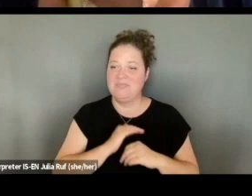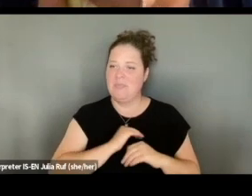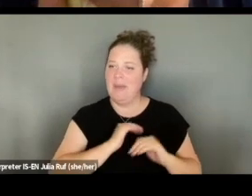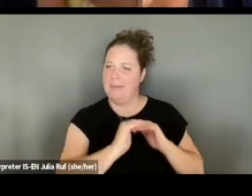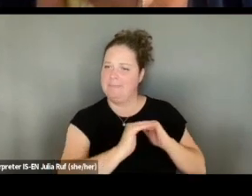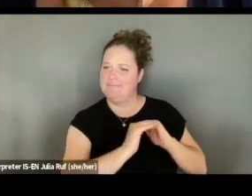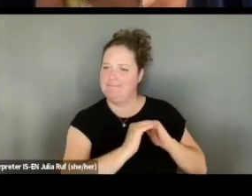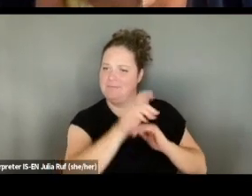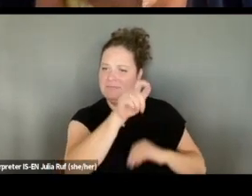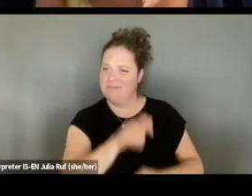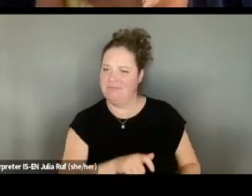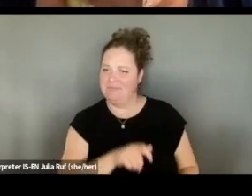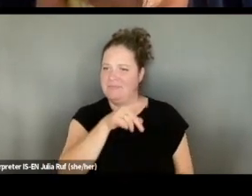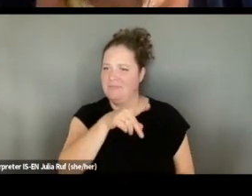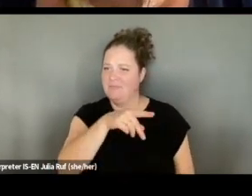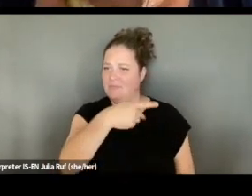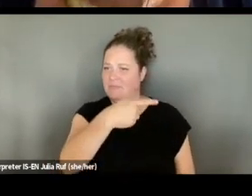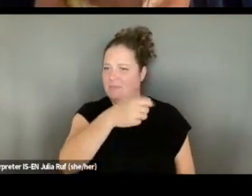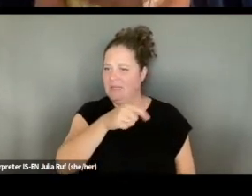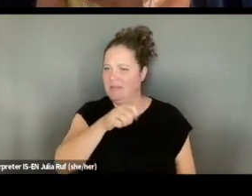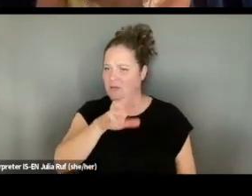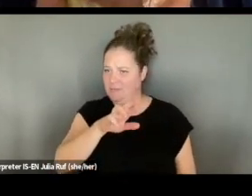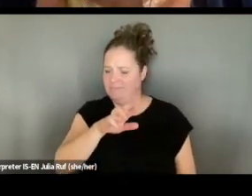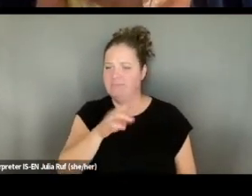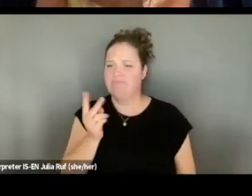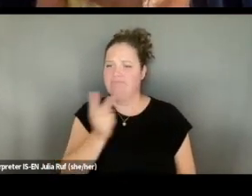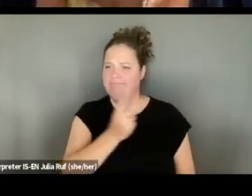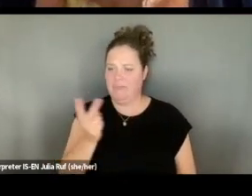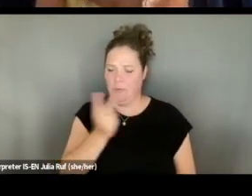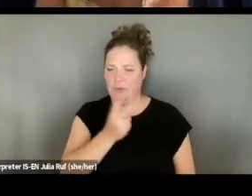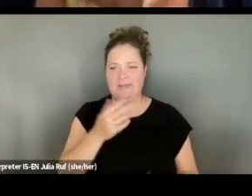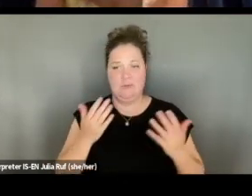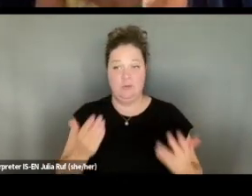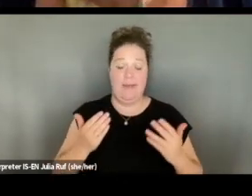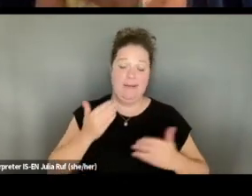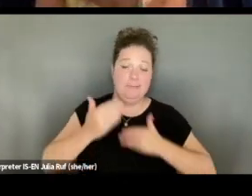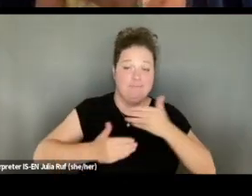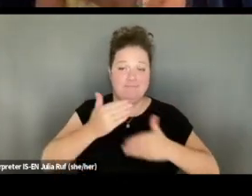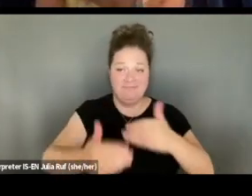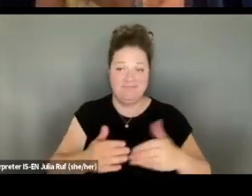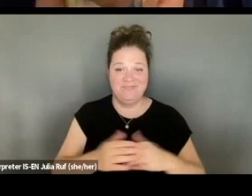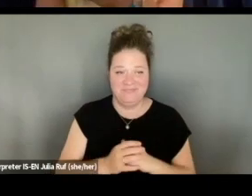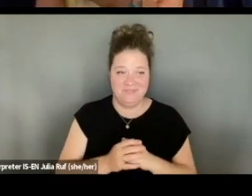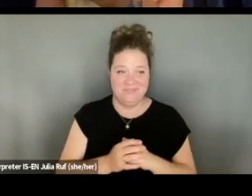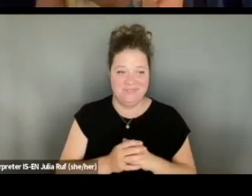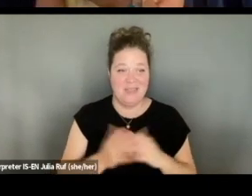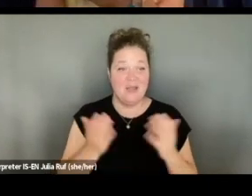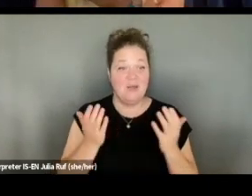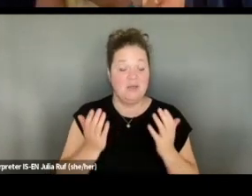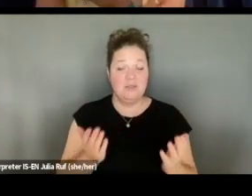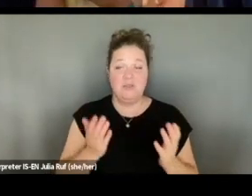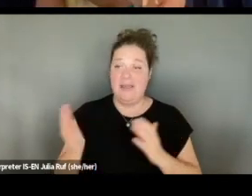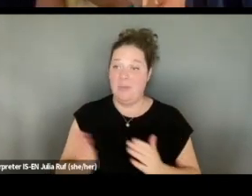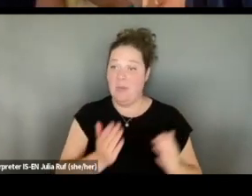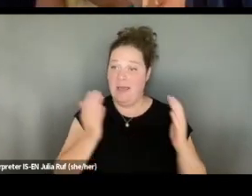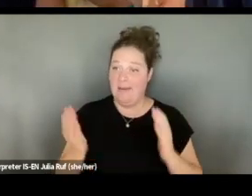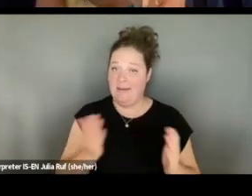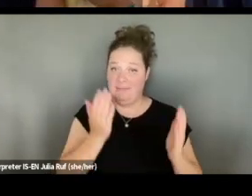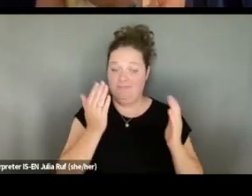for you and ask you loads of questions over these 1 1/2 hours. So, the agenda of the day